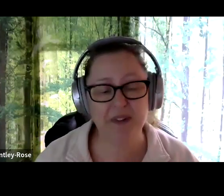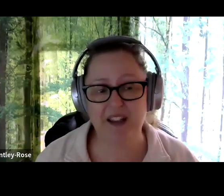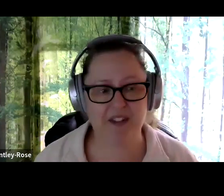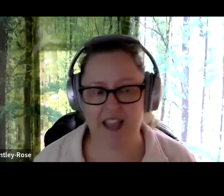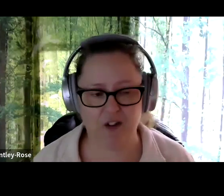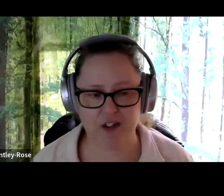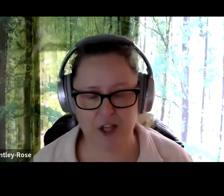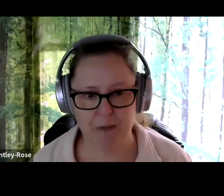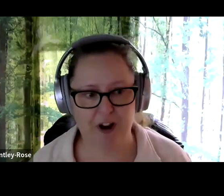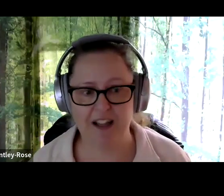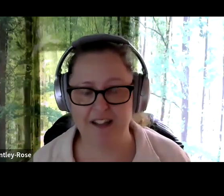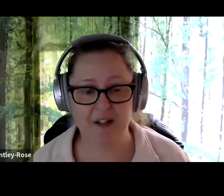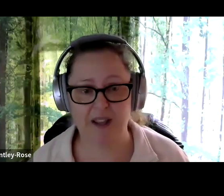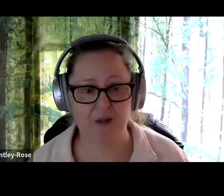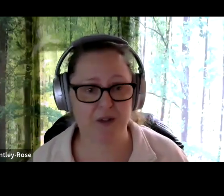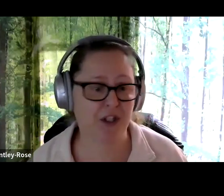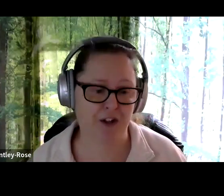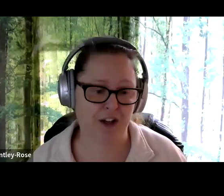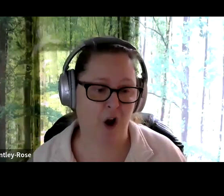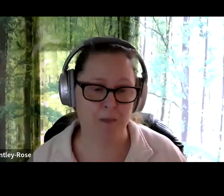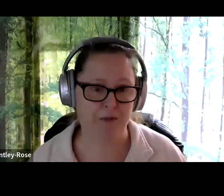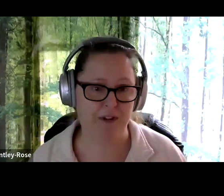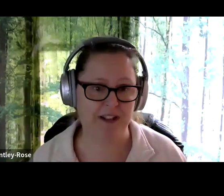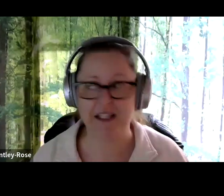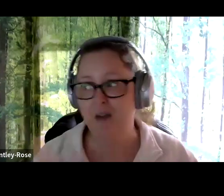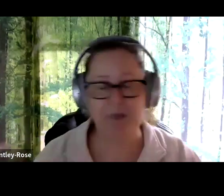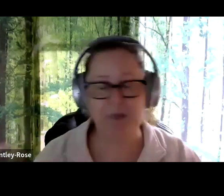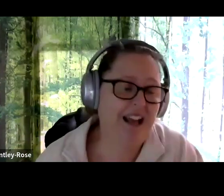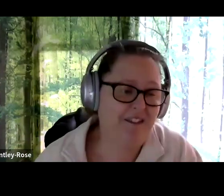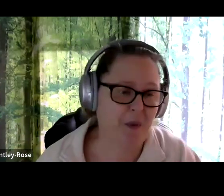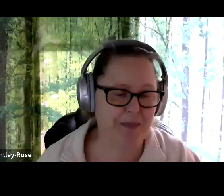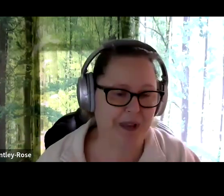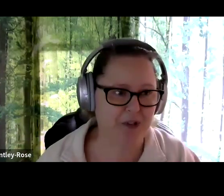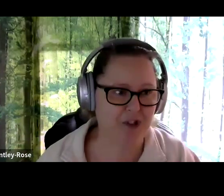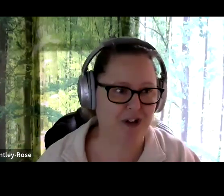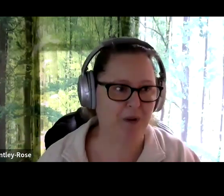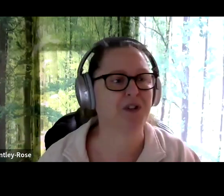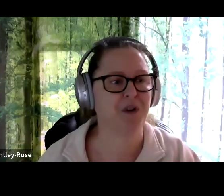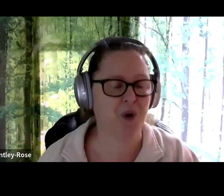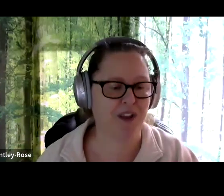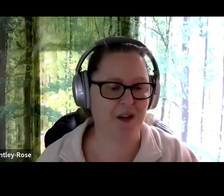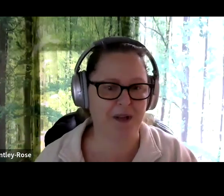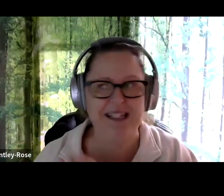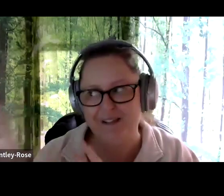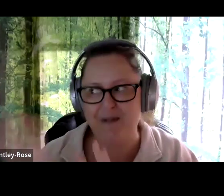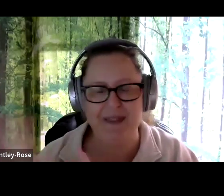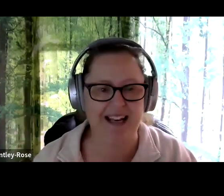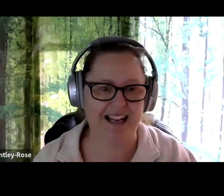I will never get on Skomer Island in Wales to look at our puffins, but I can have the webcam streaming whilst I'm working, which gives me that